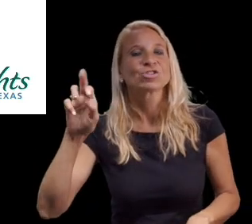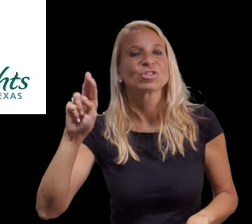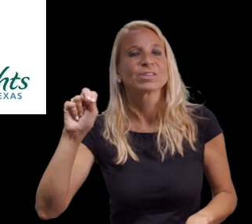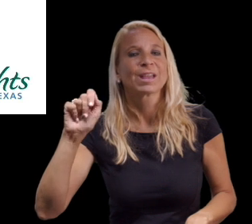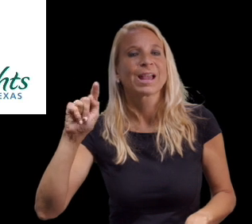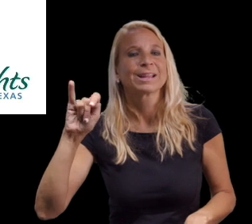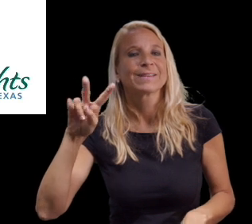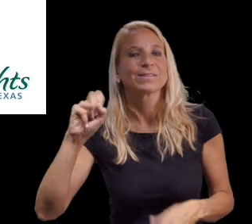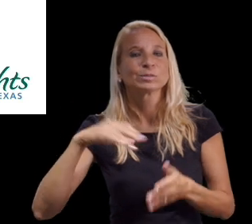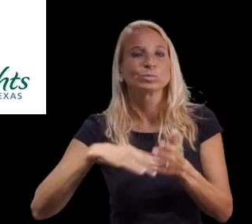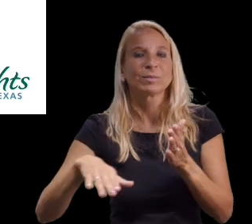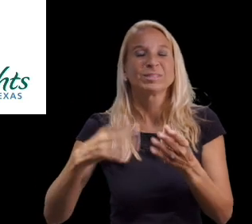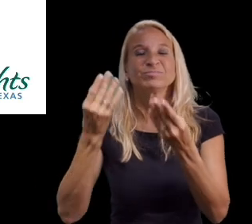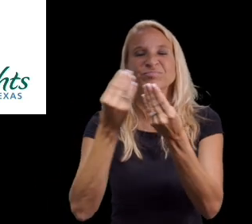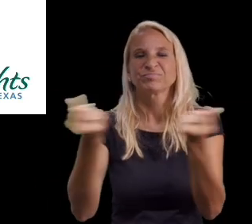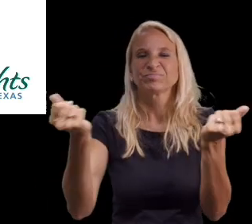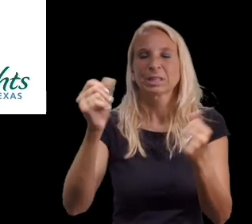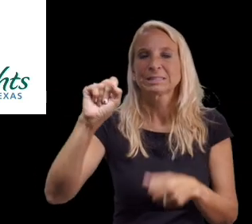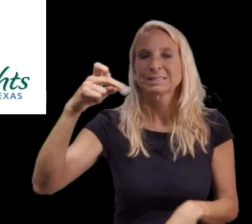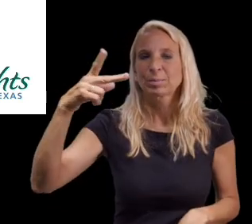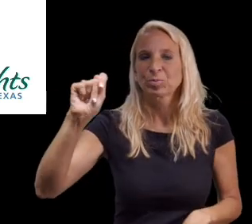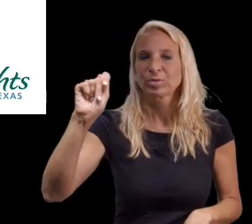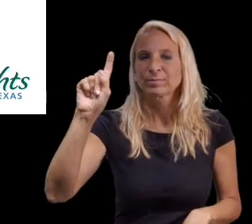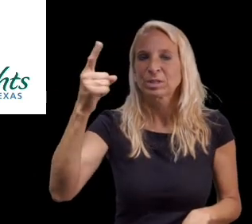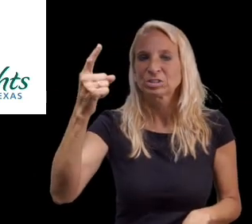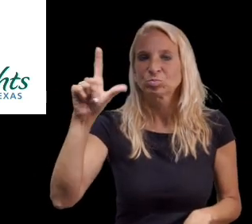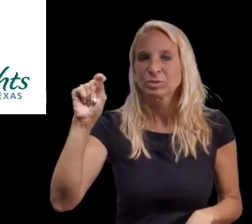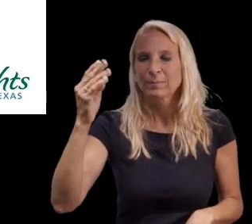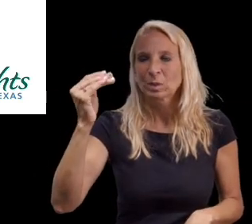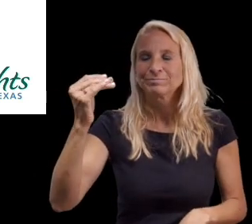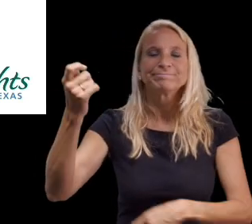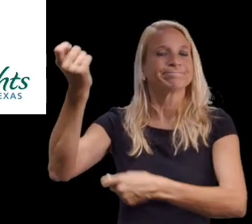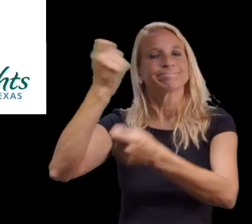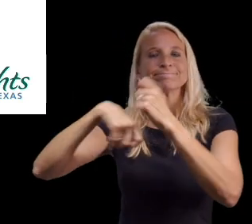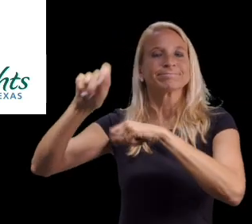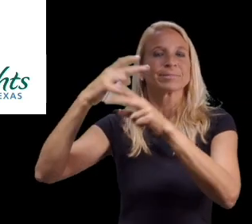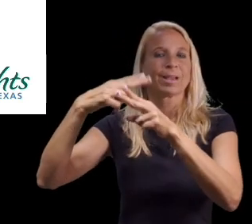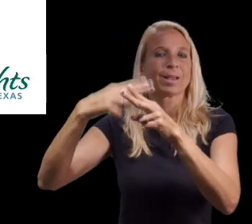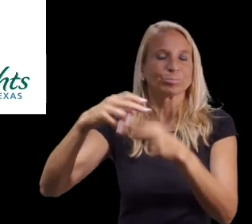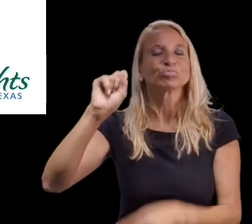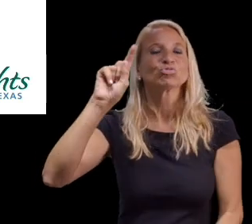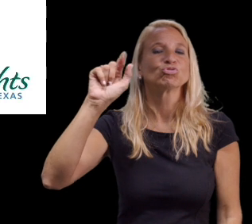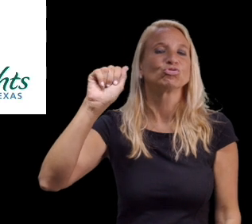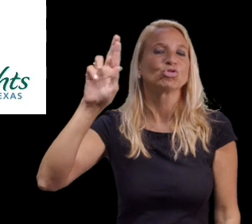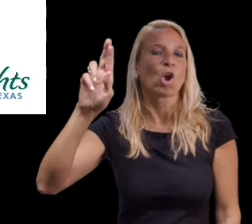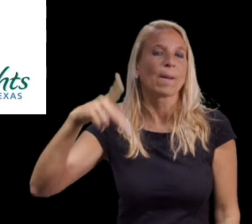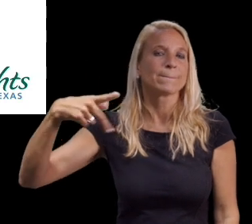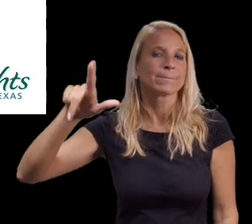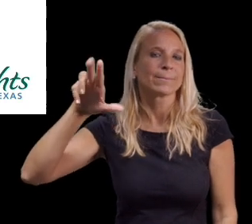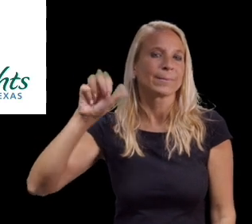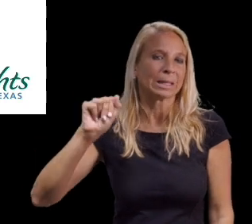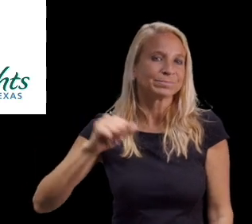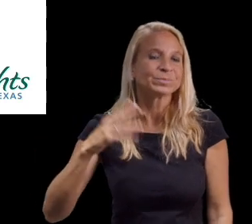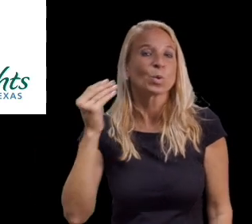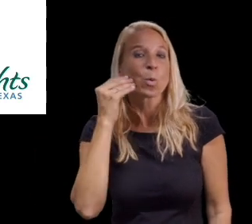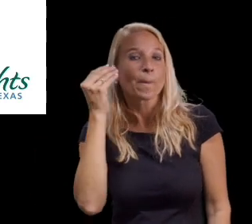and it ended September 1st, 2014. It has been replaced by the Star Plus Home